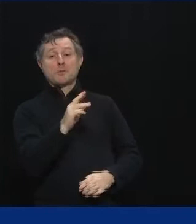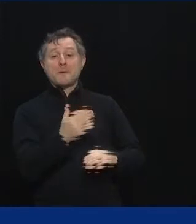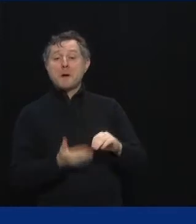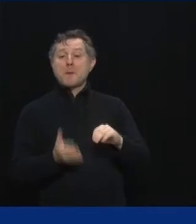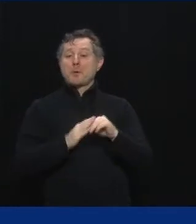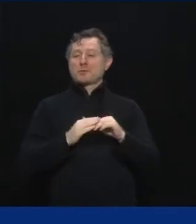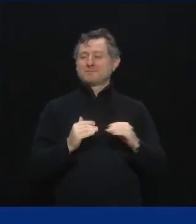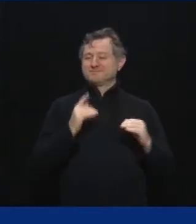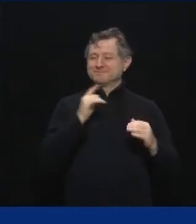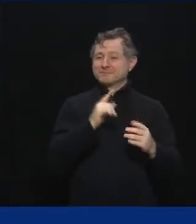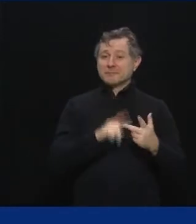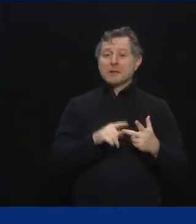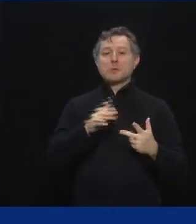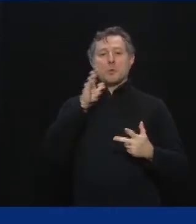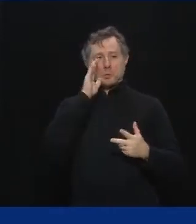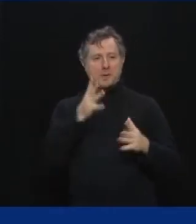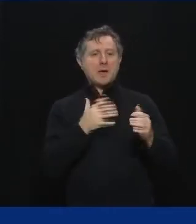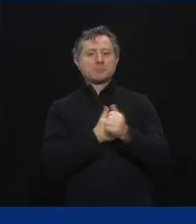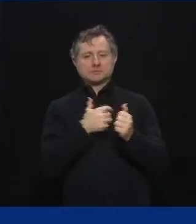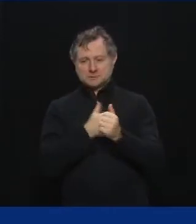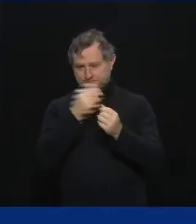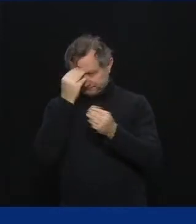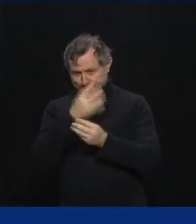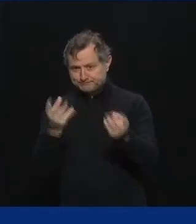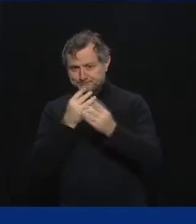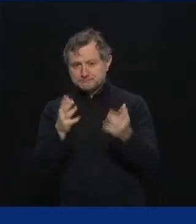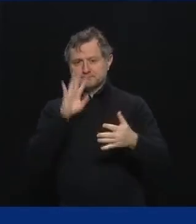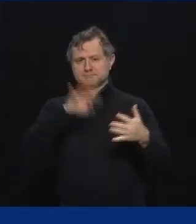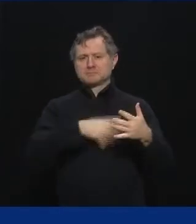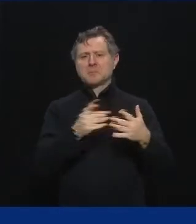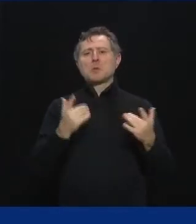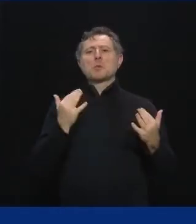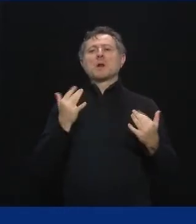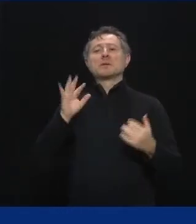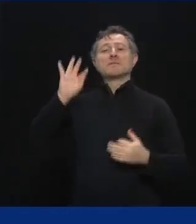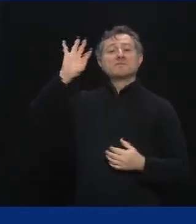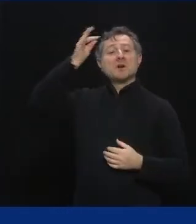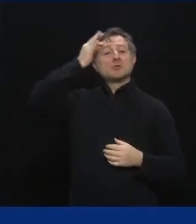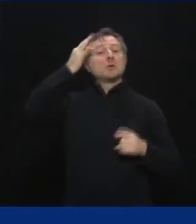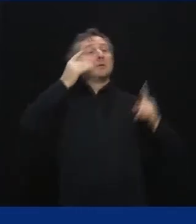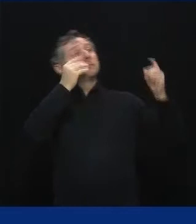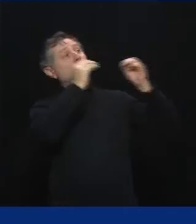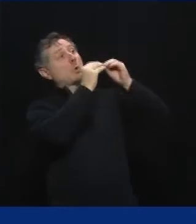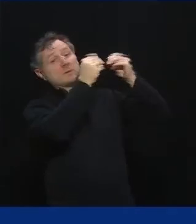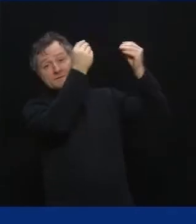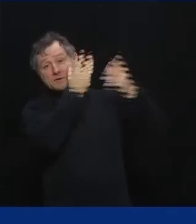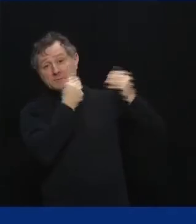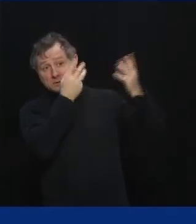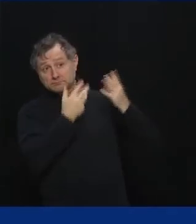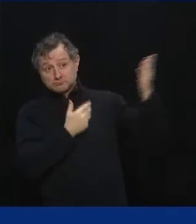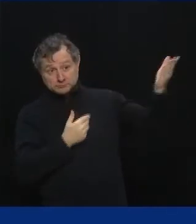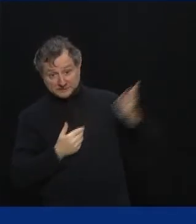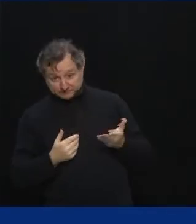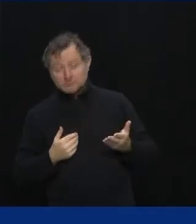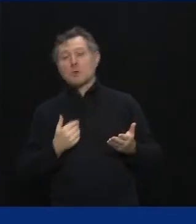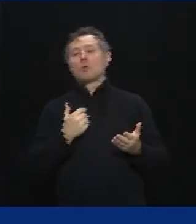SO THAT'S THE STORY THAT HAS TO BE OUT THERE. BOOSTER UPDATE, WE'RE GOING TO LET PEOPLE KNOW HOW MANY BOOSTER SHOTS, WE'RE CONTINUING TO GO UP IN OUR BOOSTER SHOTS.